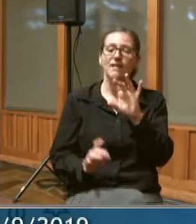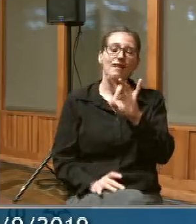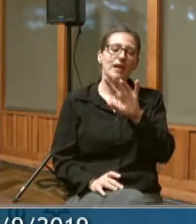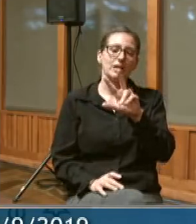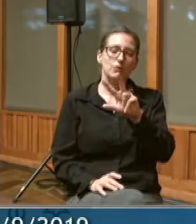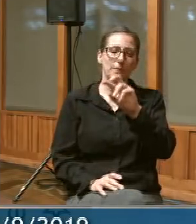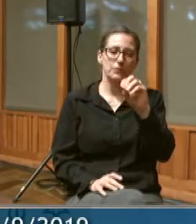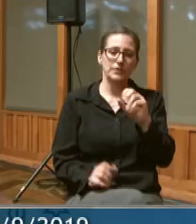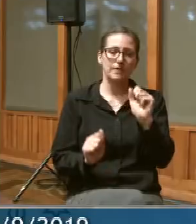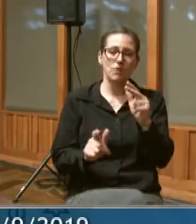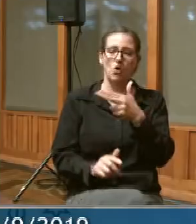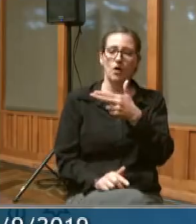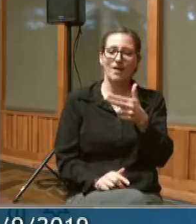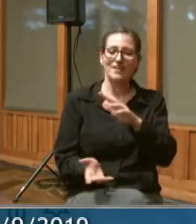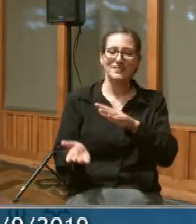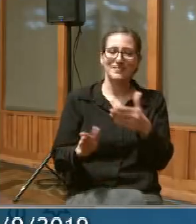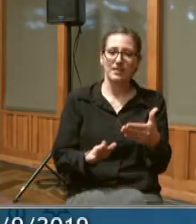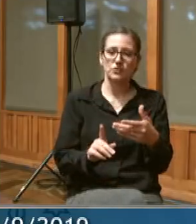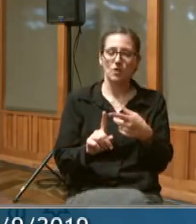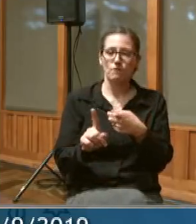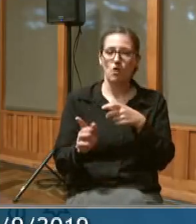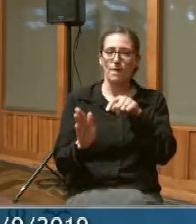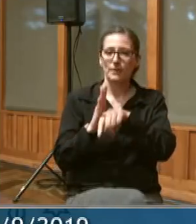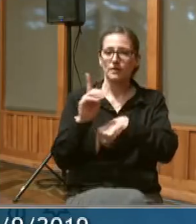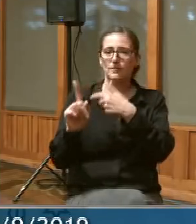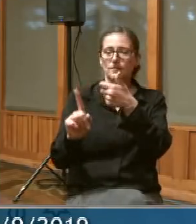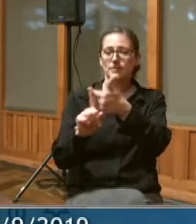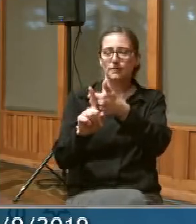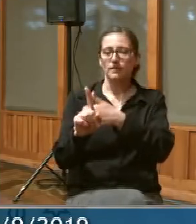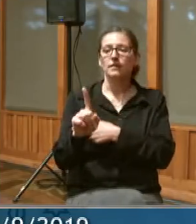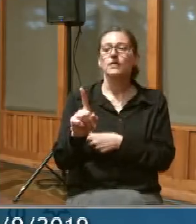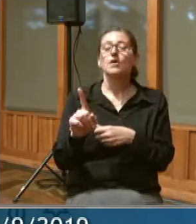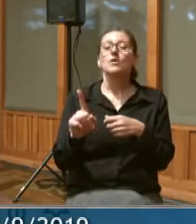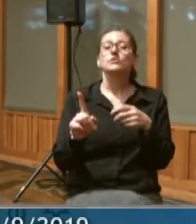CRIMINALIZES AND IMPRISONS BLACK PEOPLE AND PEOPLE OF COLOR. WE NEED TO BE CLEAR ABOUT THE FACT THAT ABOUT 83% OF ALL GUN